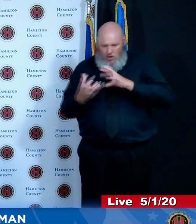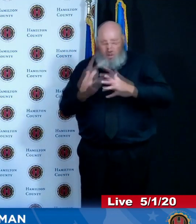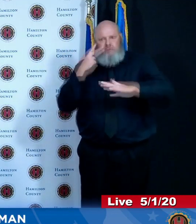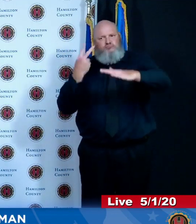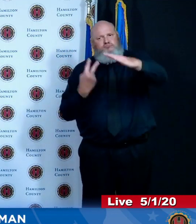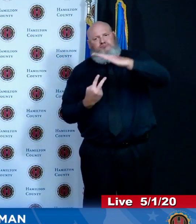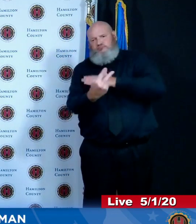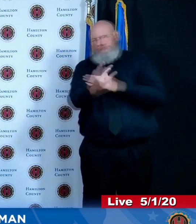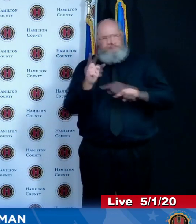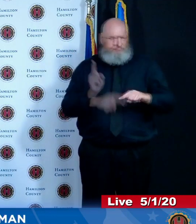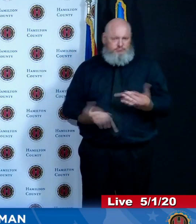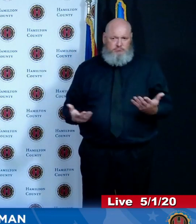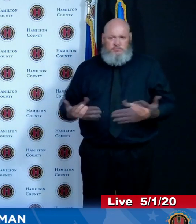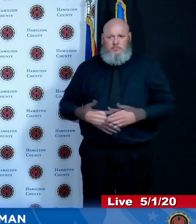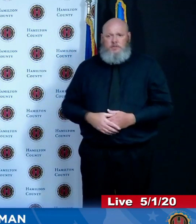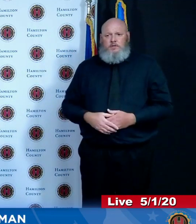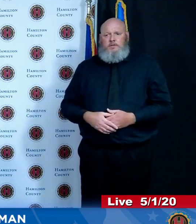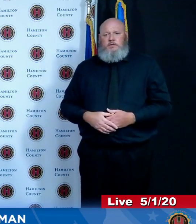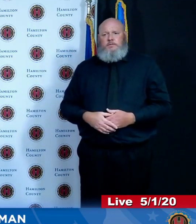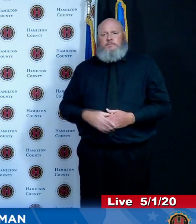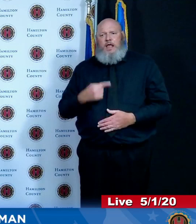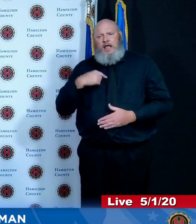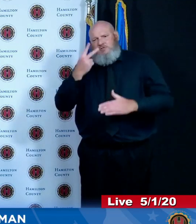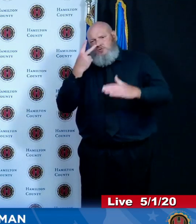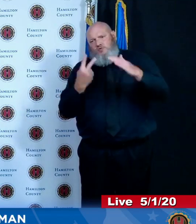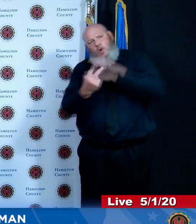night where one county has already canceled their County Fair for the